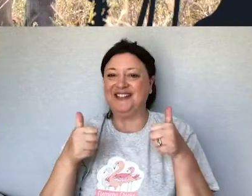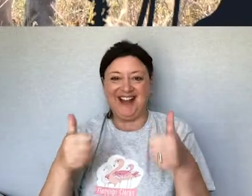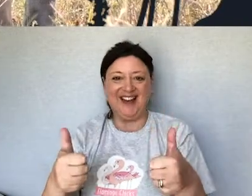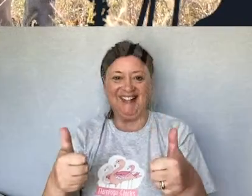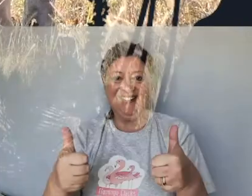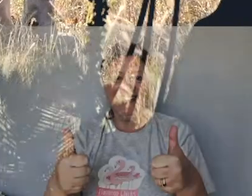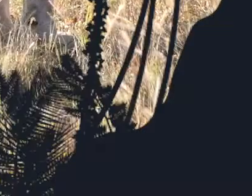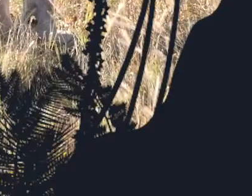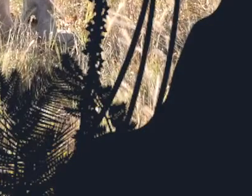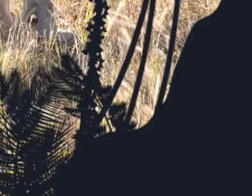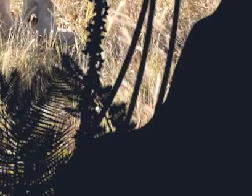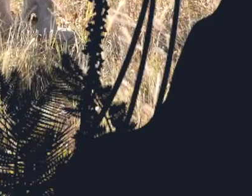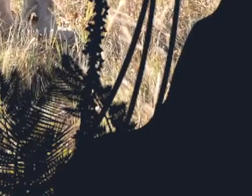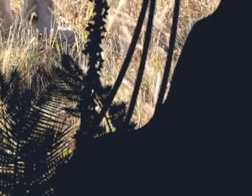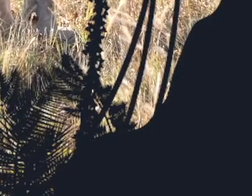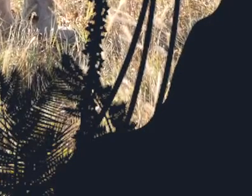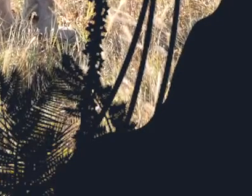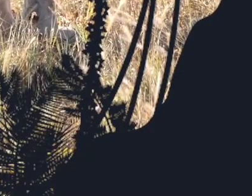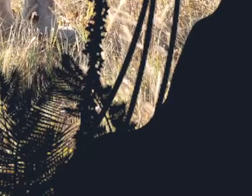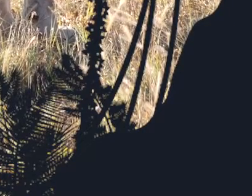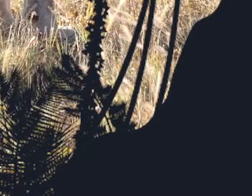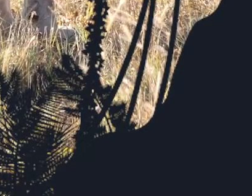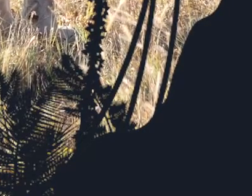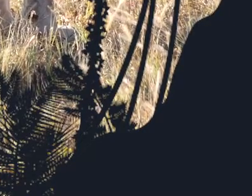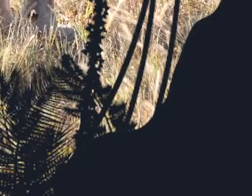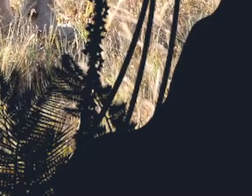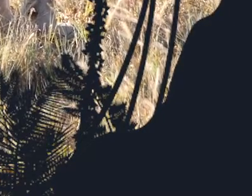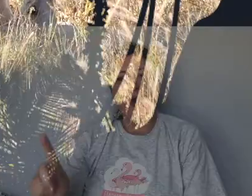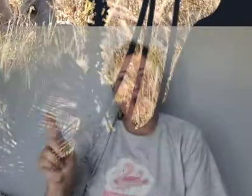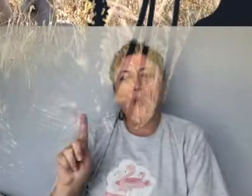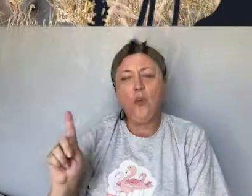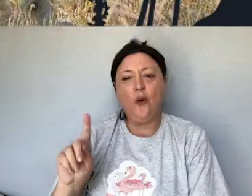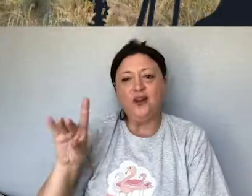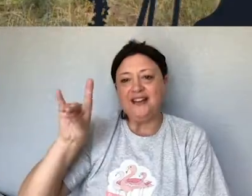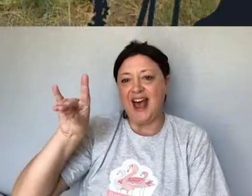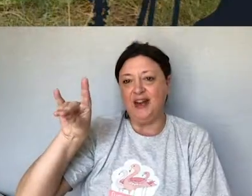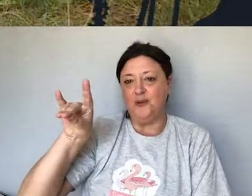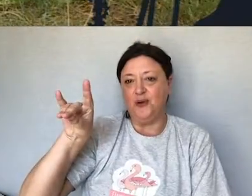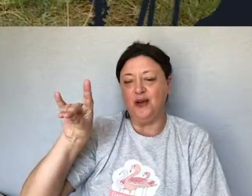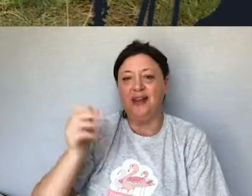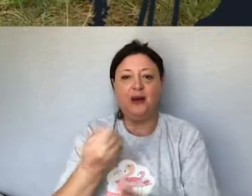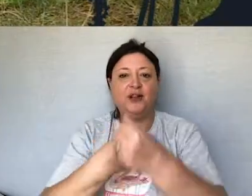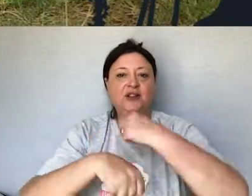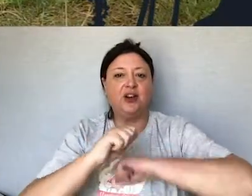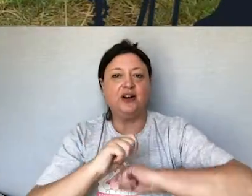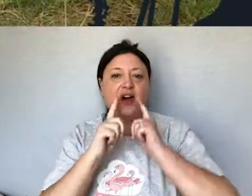Amazing, well done! Now what animal can we turn our teachers